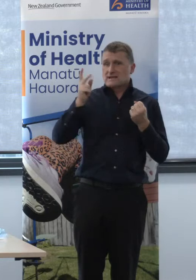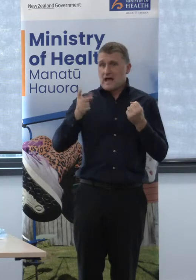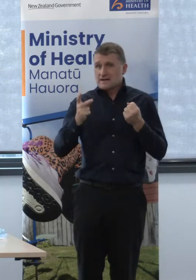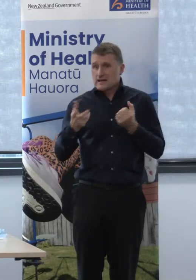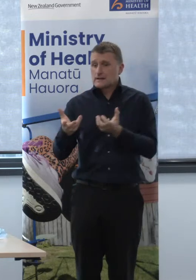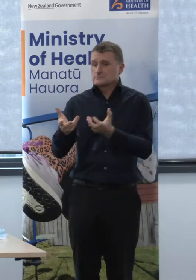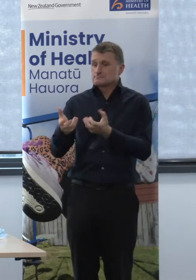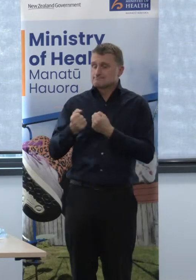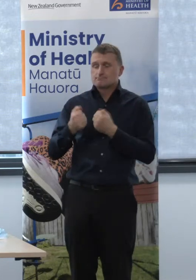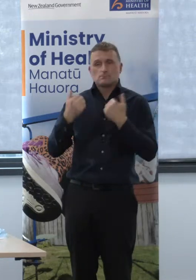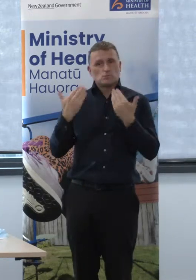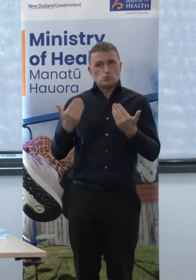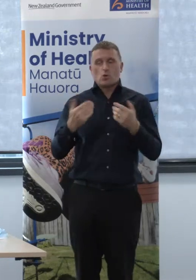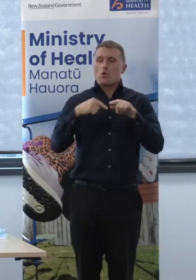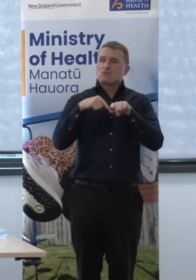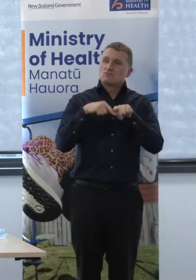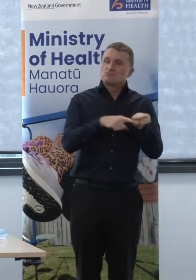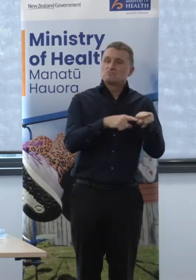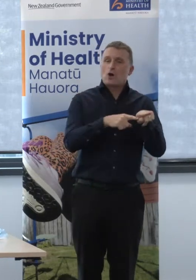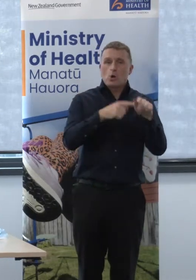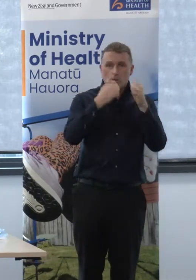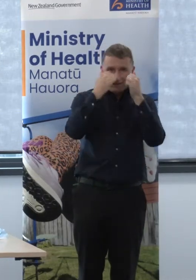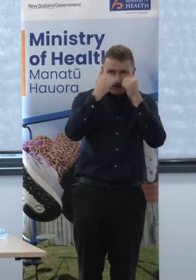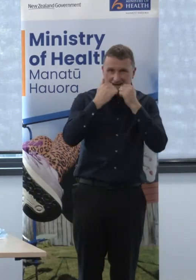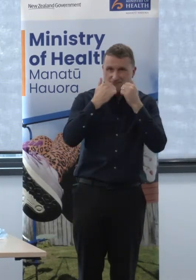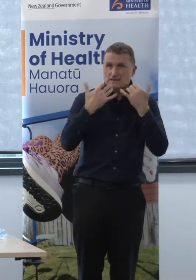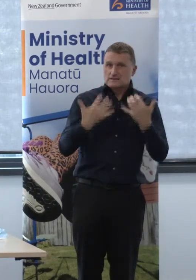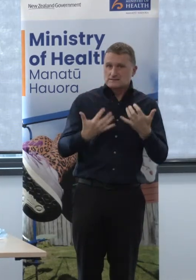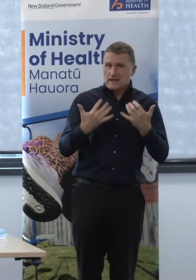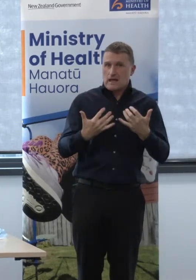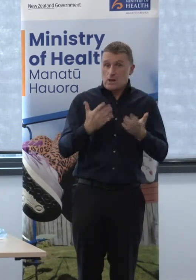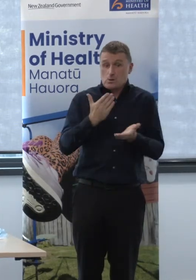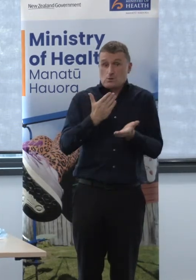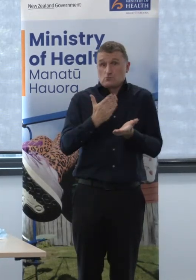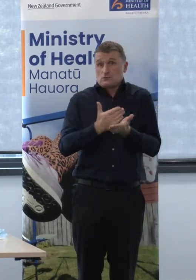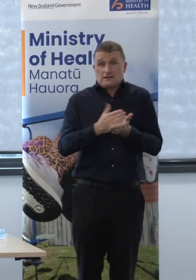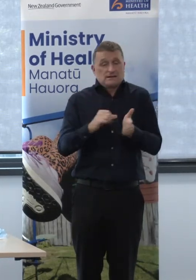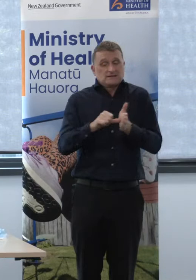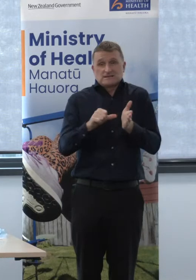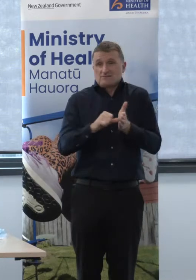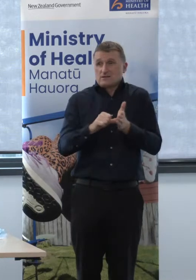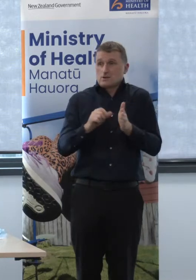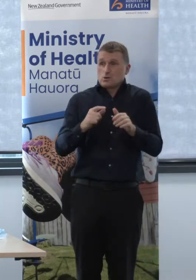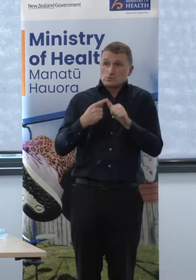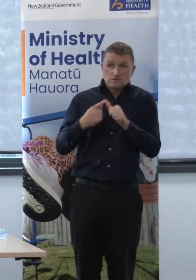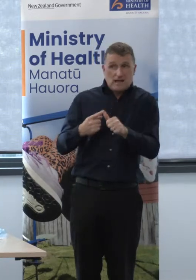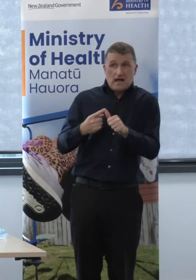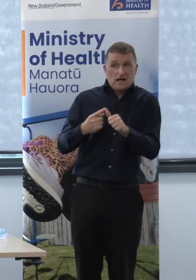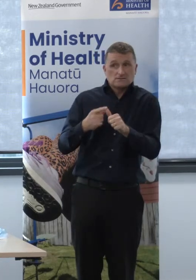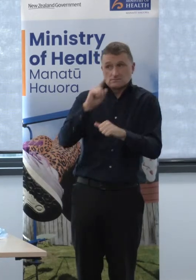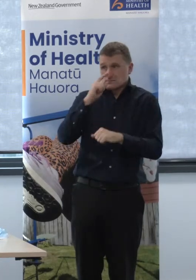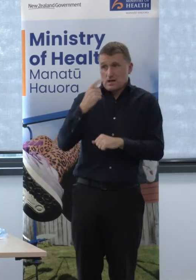infections, we are not sure about. We are tracking that evidence. It is quite difficult to be